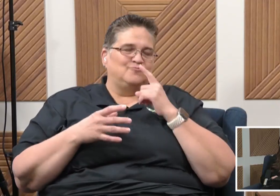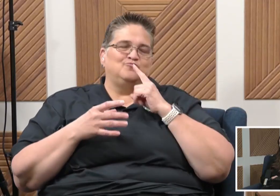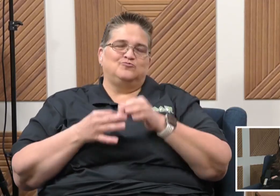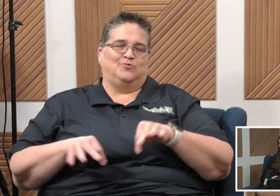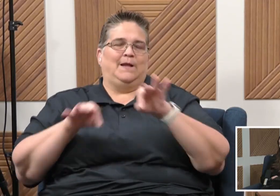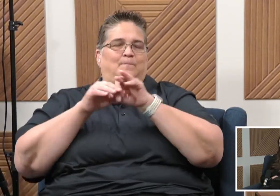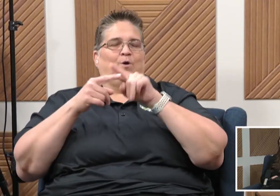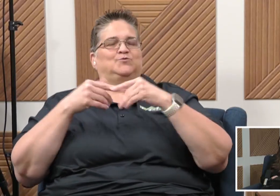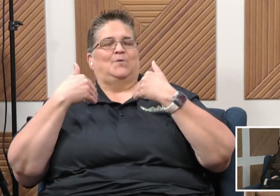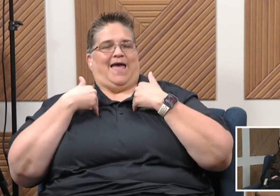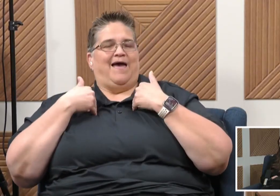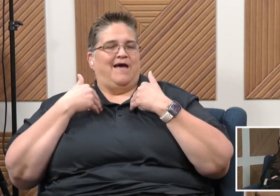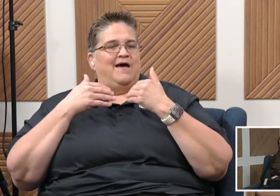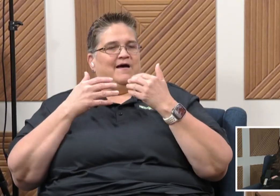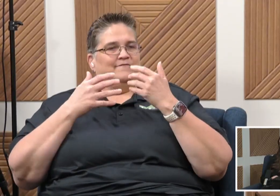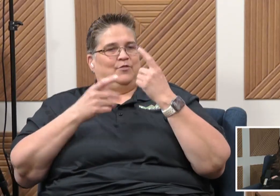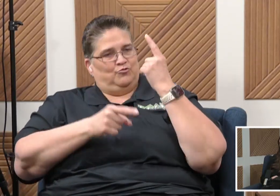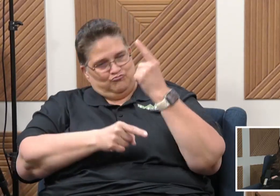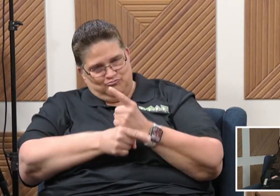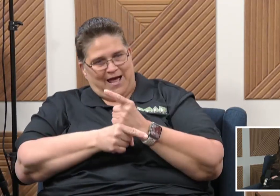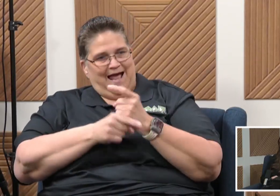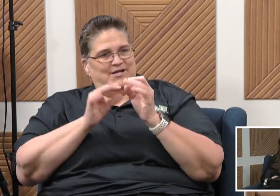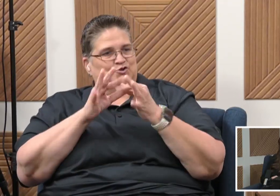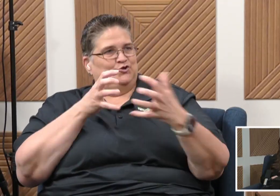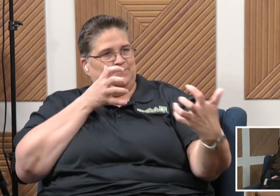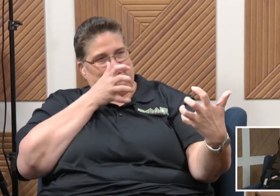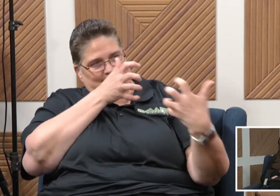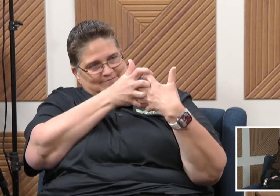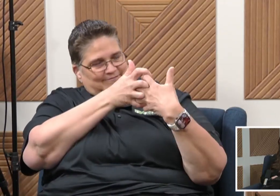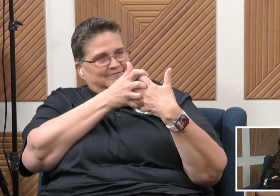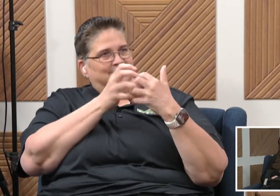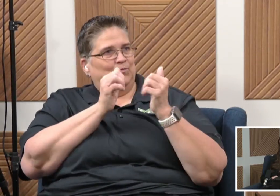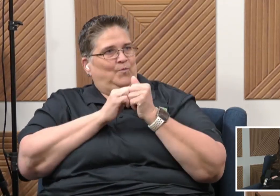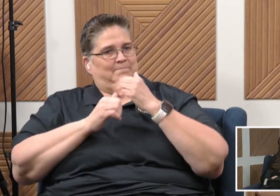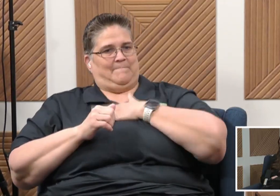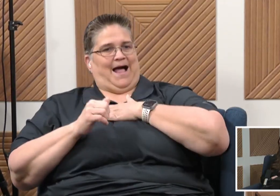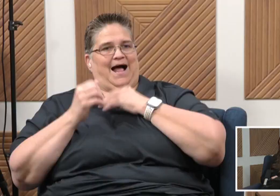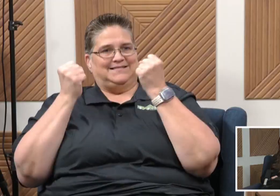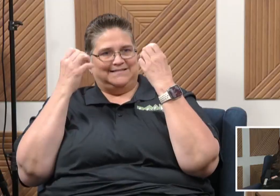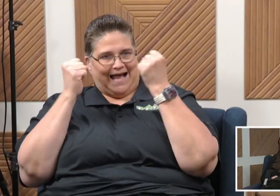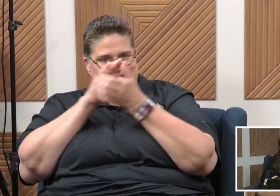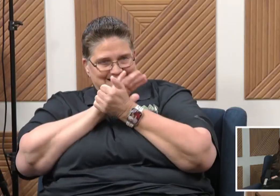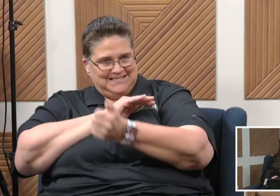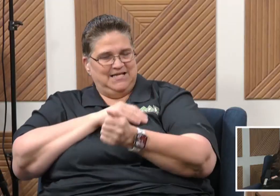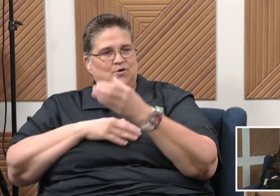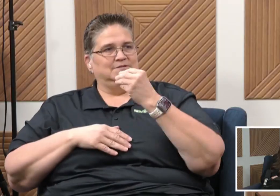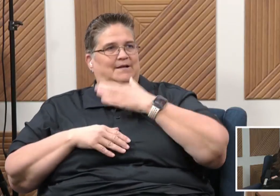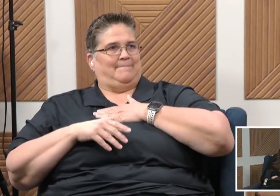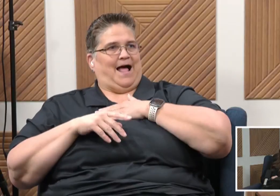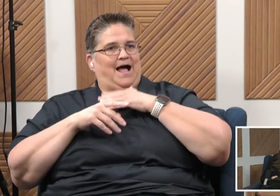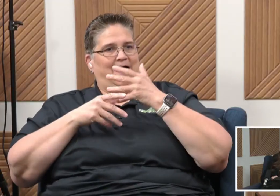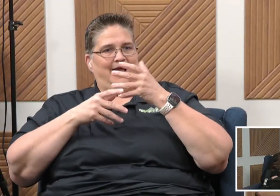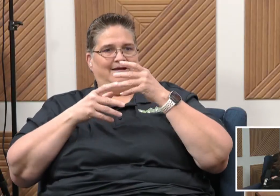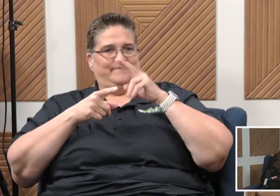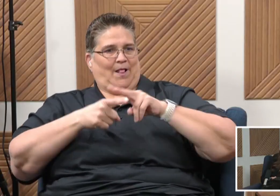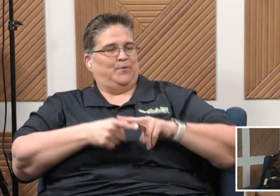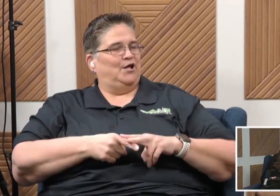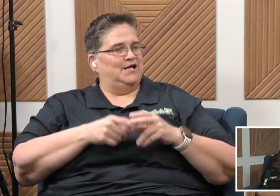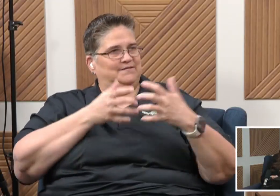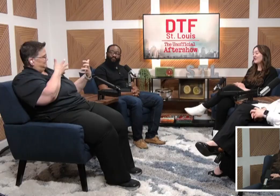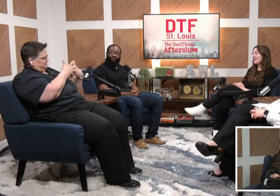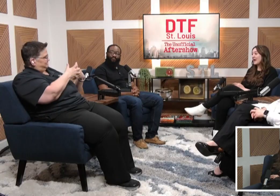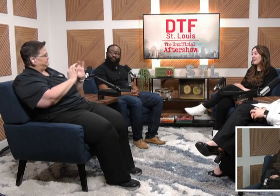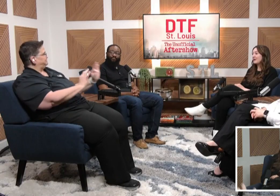So whenever you say that, it is really important to have the right interpreter to be able to match your signing style and your signing skills and your vocabulary.